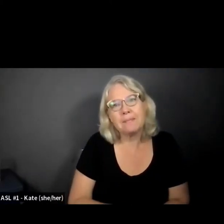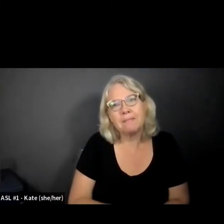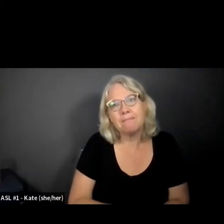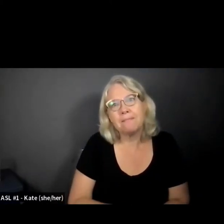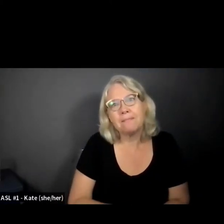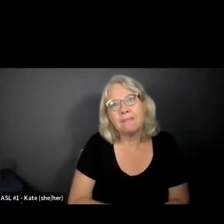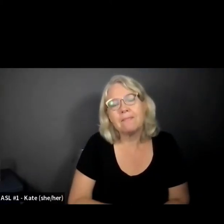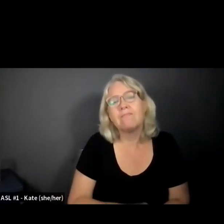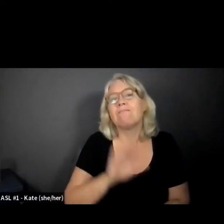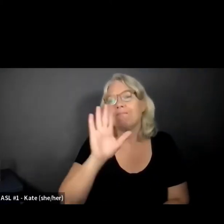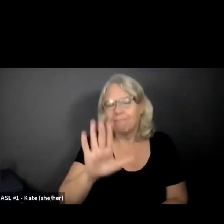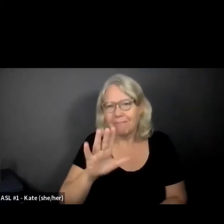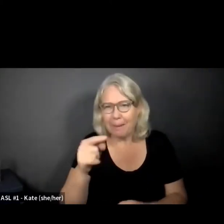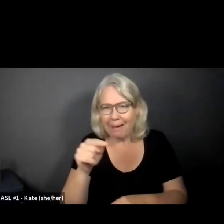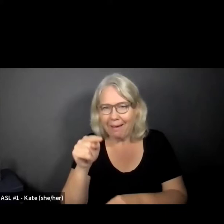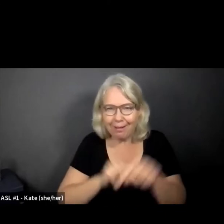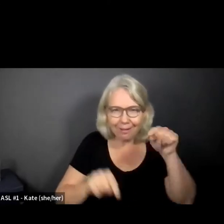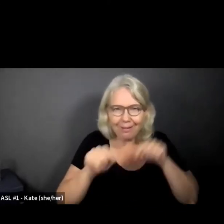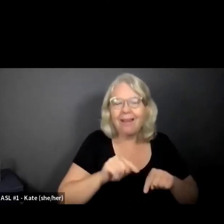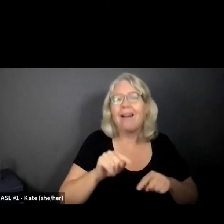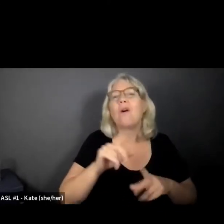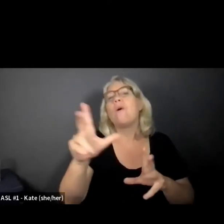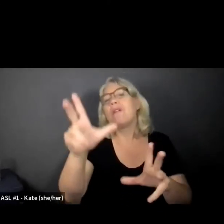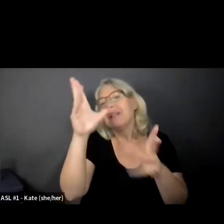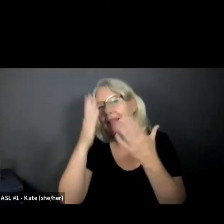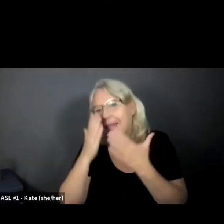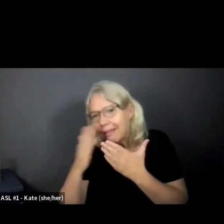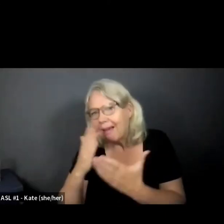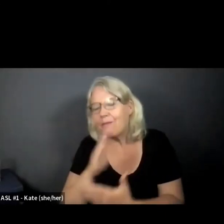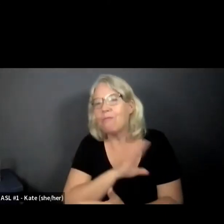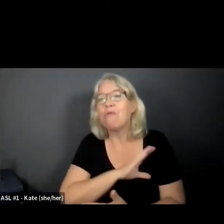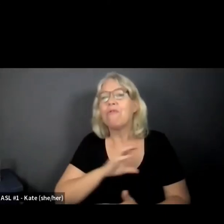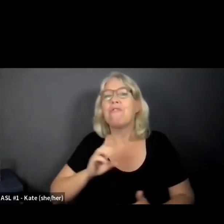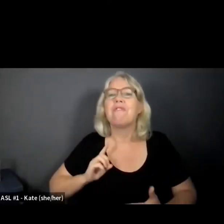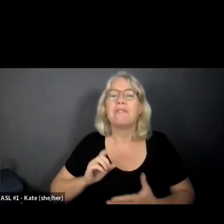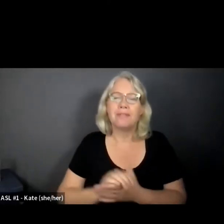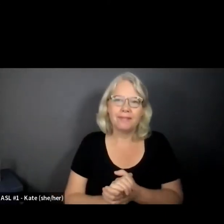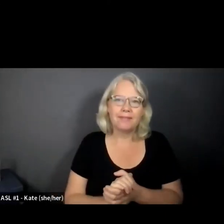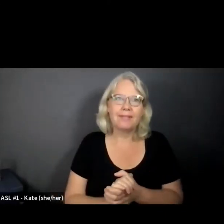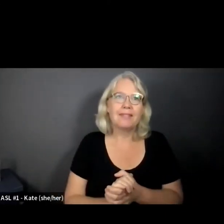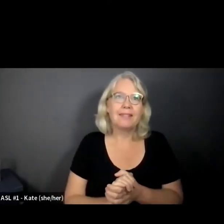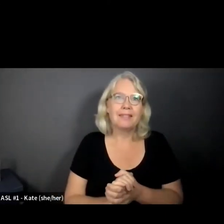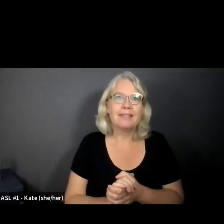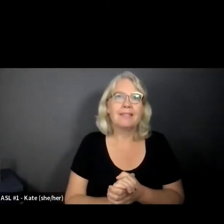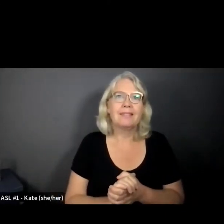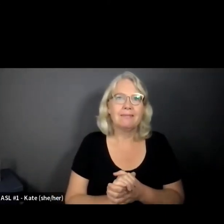I WAS THANKING THE BOARD FOR ALL THEY DO.